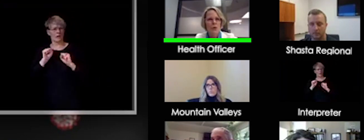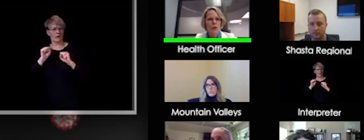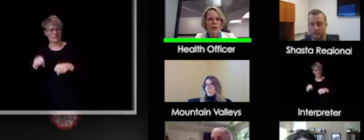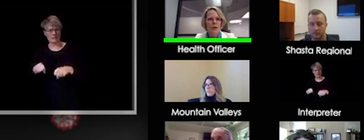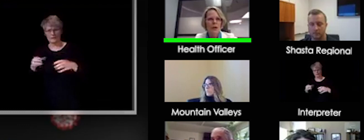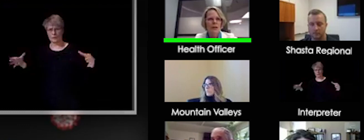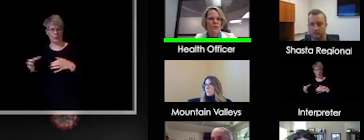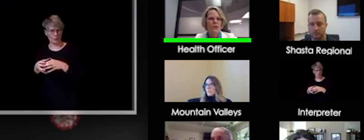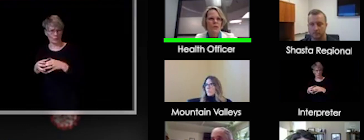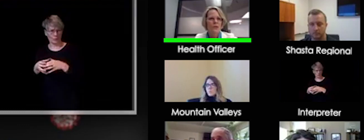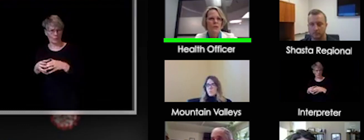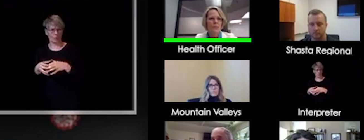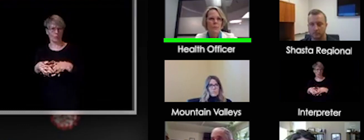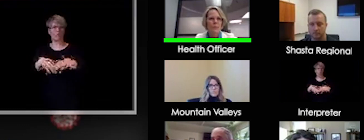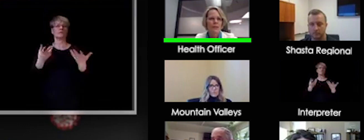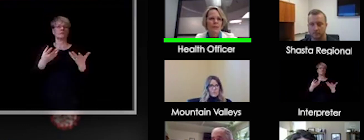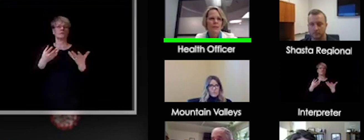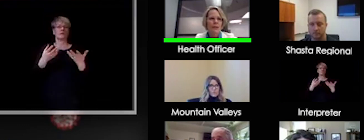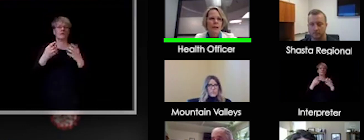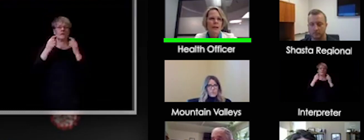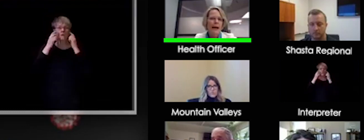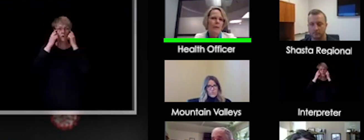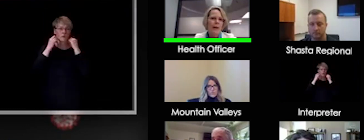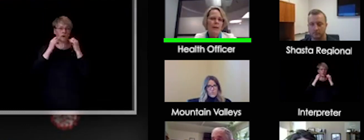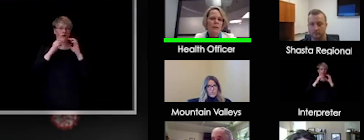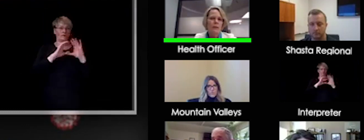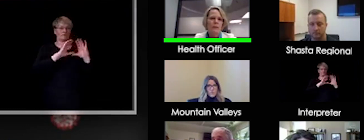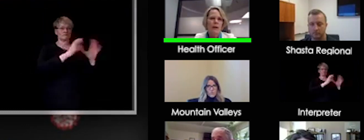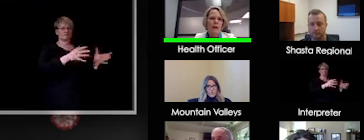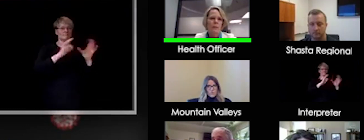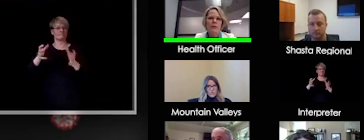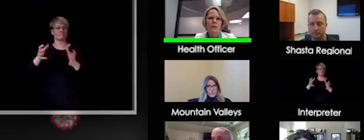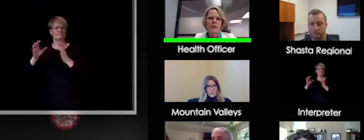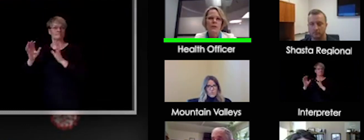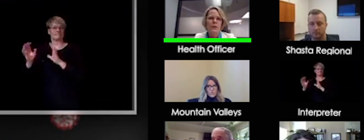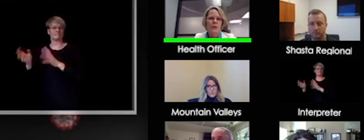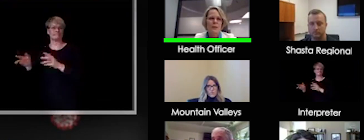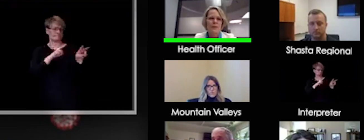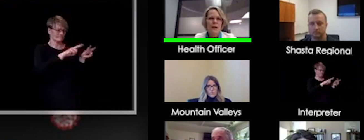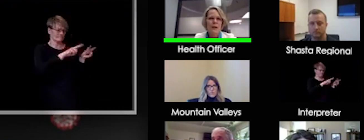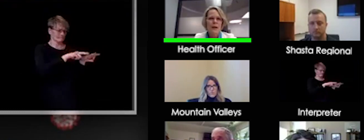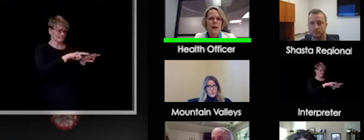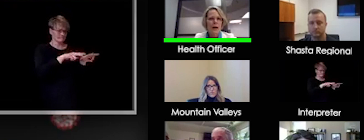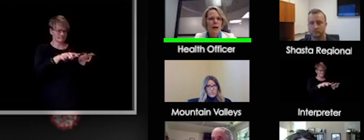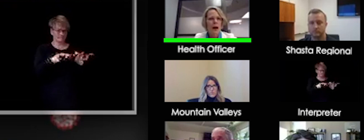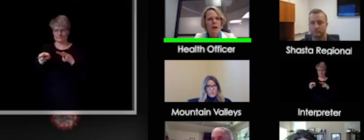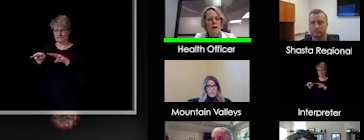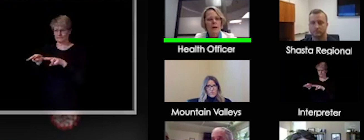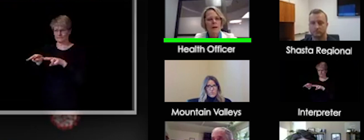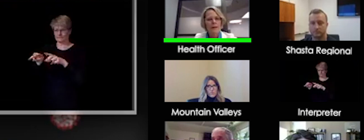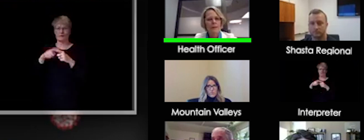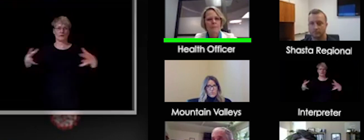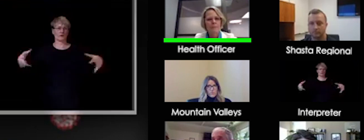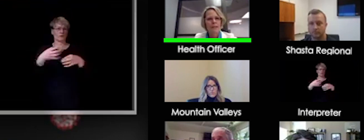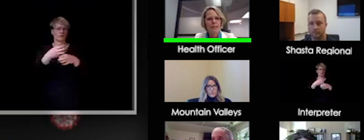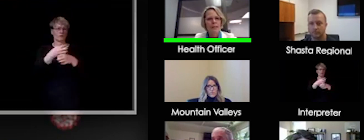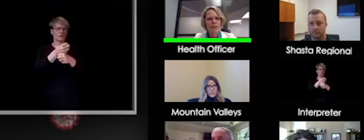scoring across those three big buckets and have a final level in terms of our disease